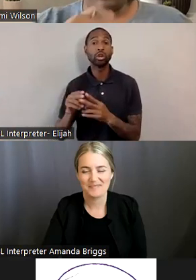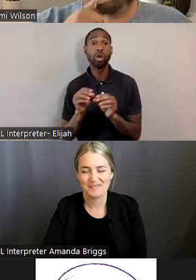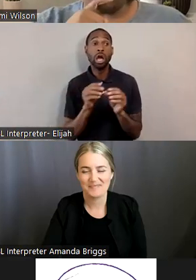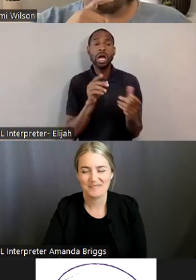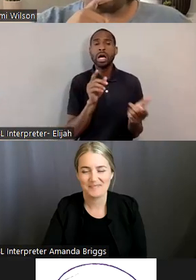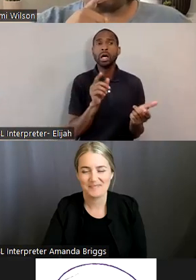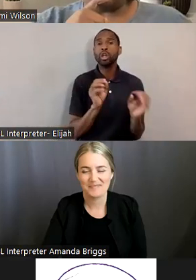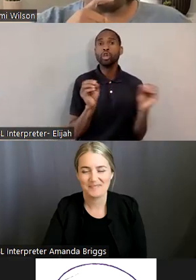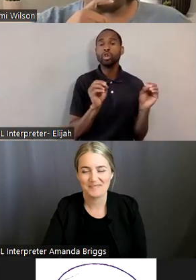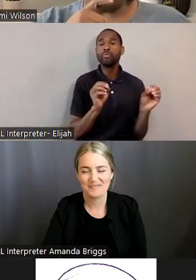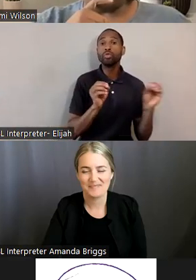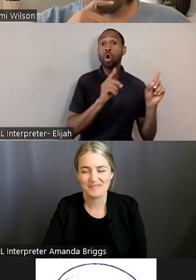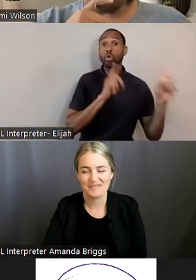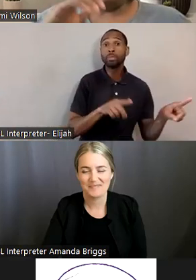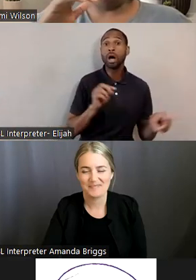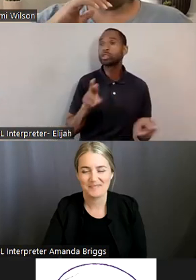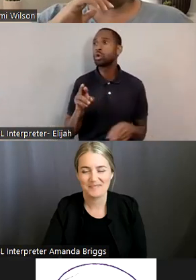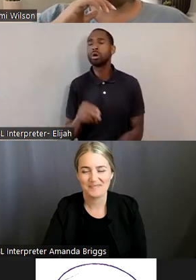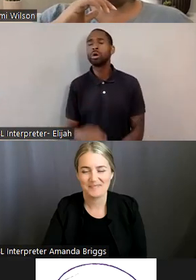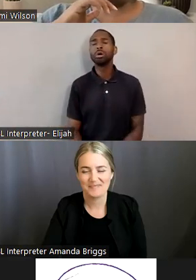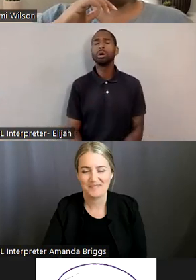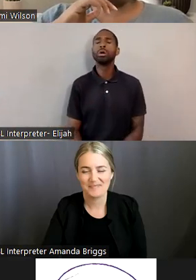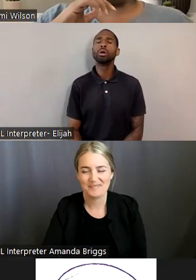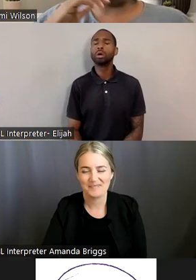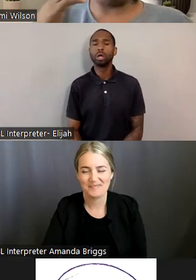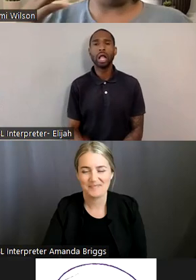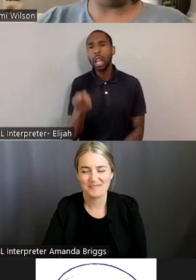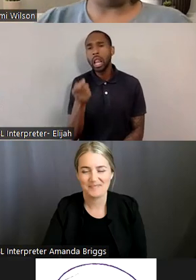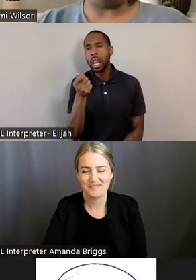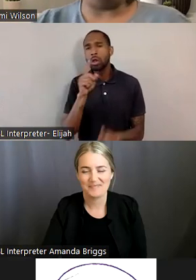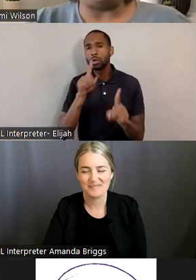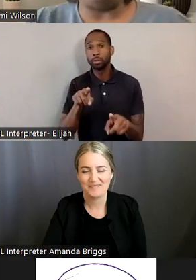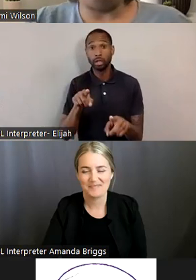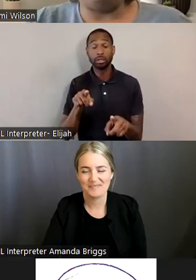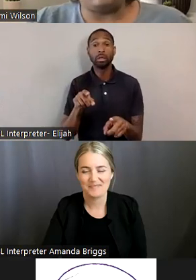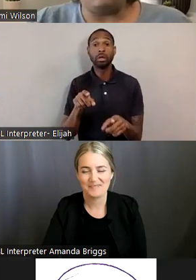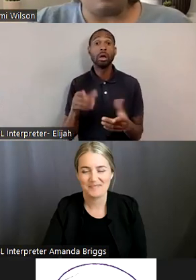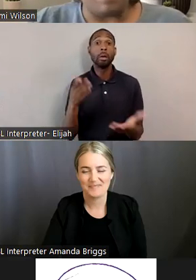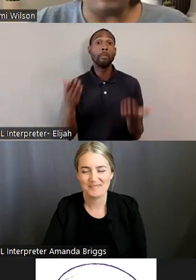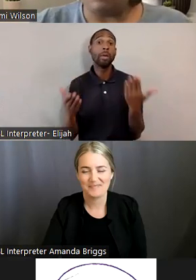to stimuli like that. They might find it difficult or impossible